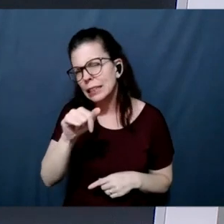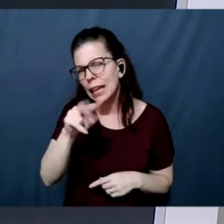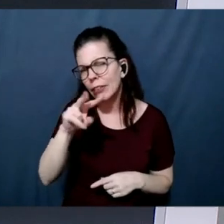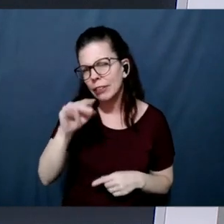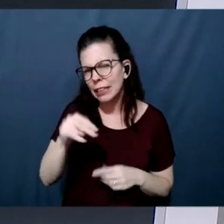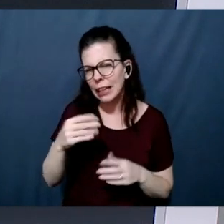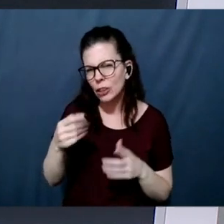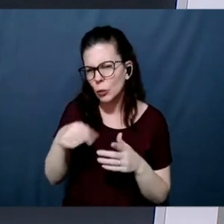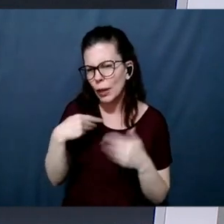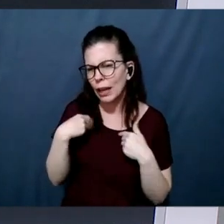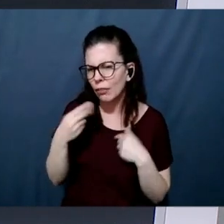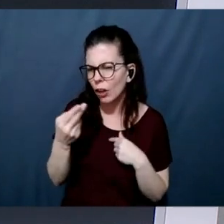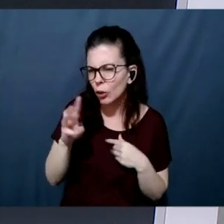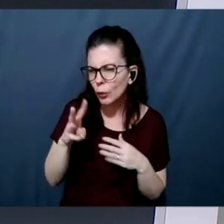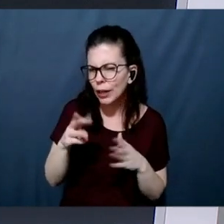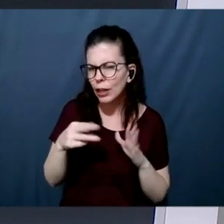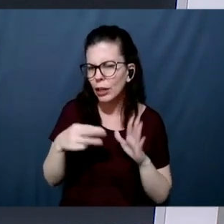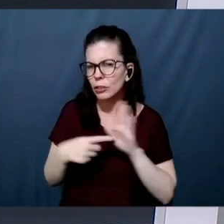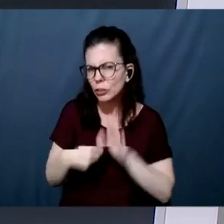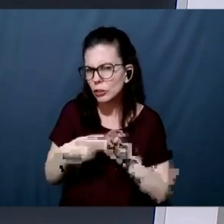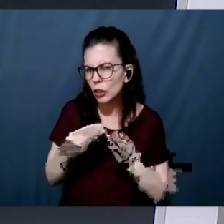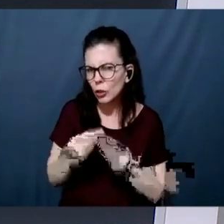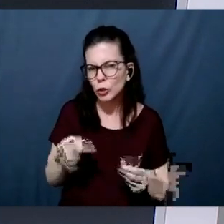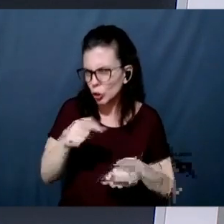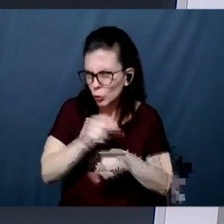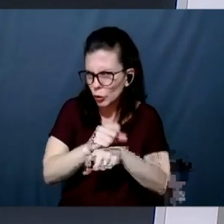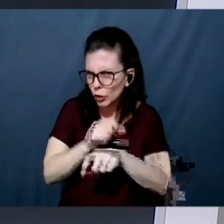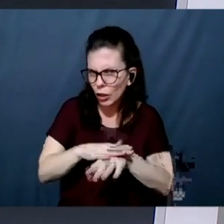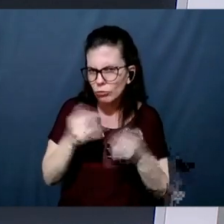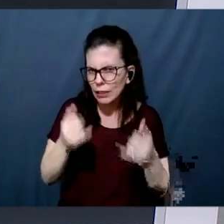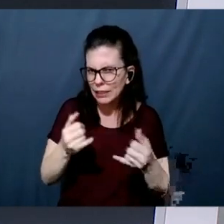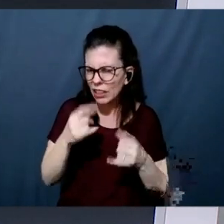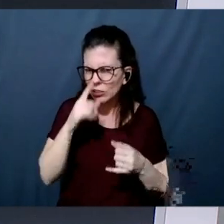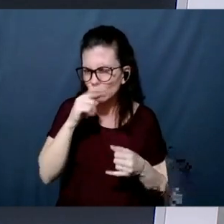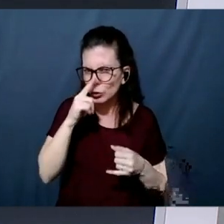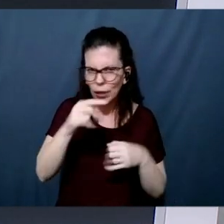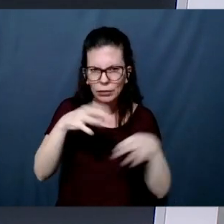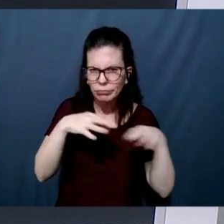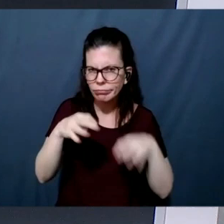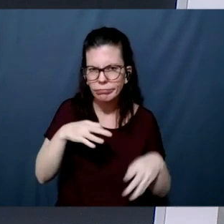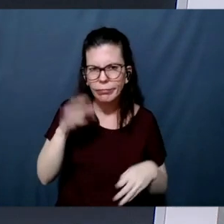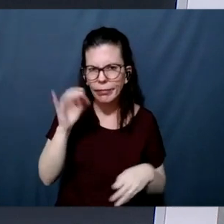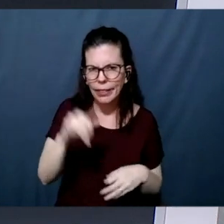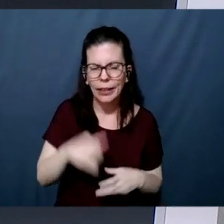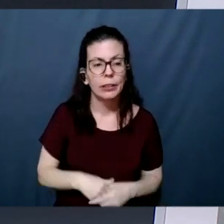or solution that you were working on. Could you talk us through it a little bit? Sure, I can talk you through it.